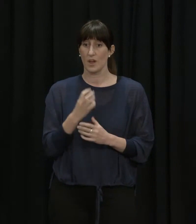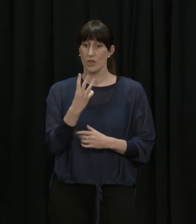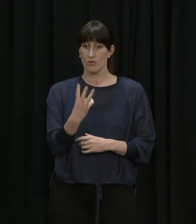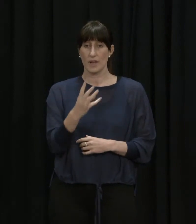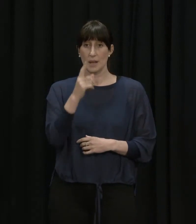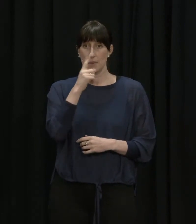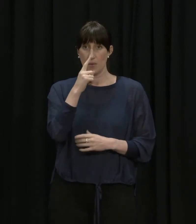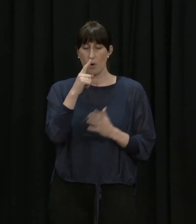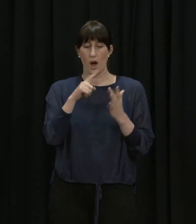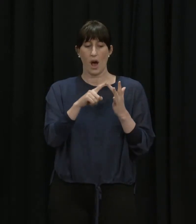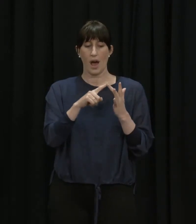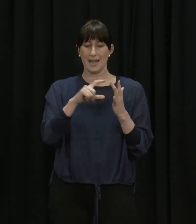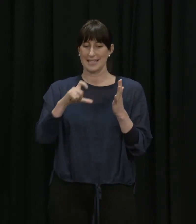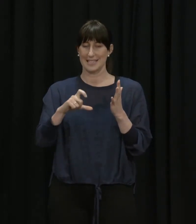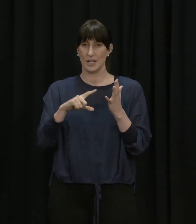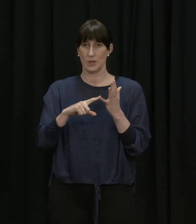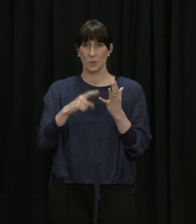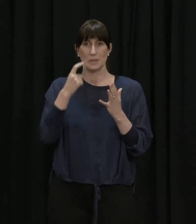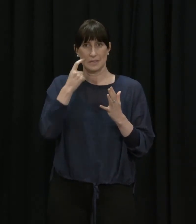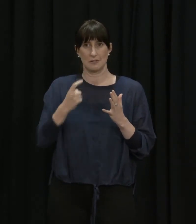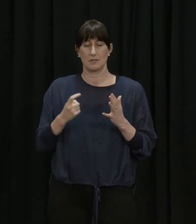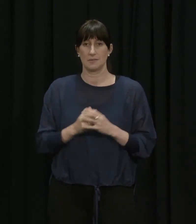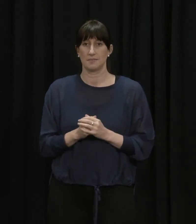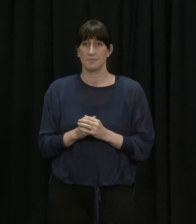people, all but one are in Auckland hospitals and the other person is in Waikato